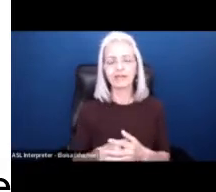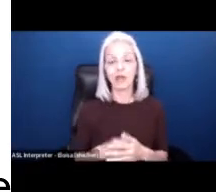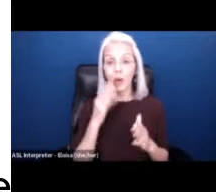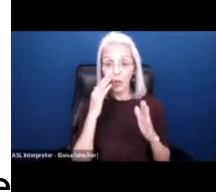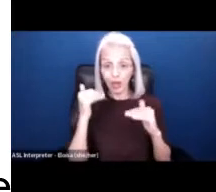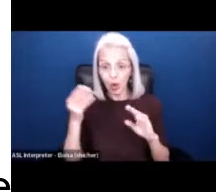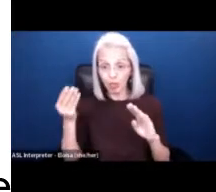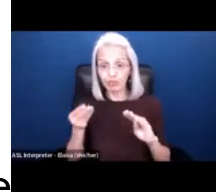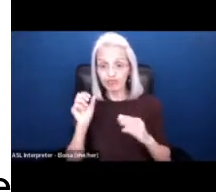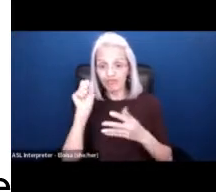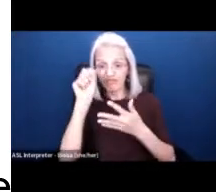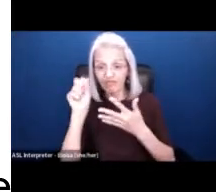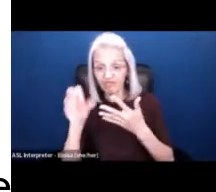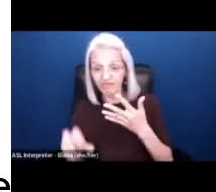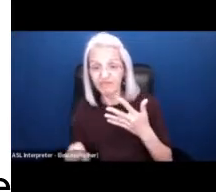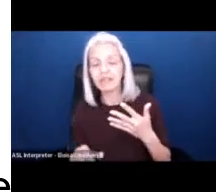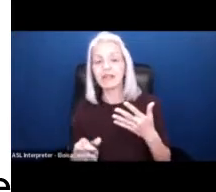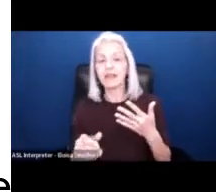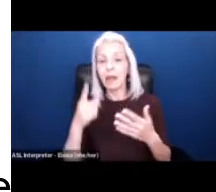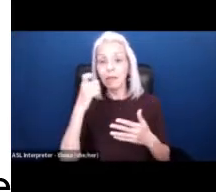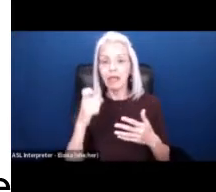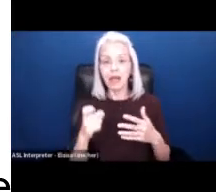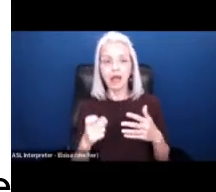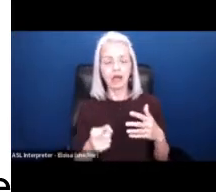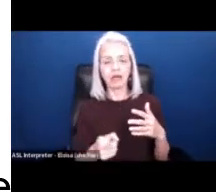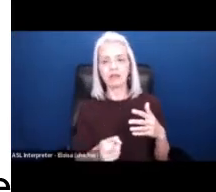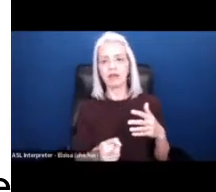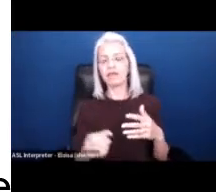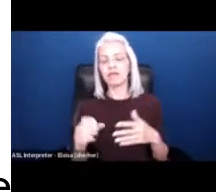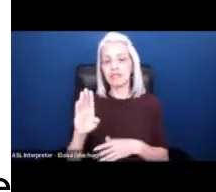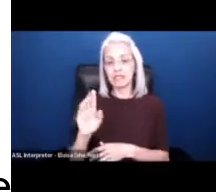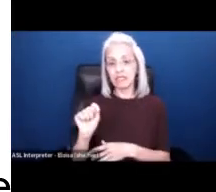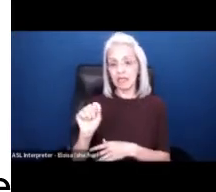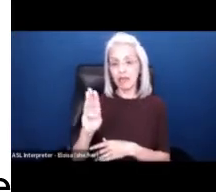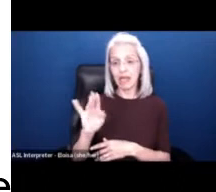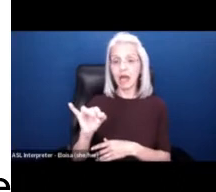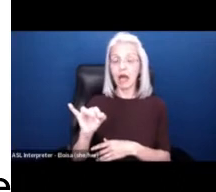you a good sense that because of the prevalence of TBI itself, and because of the number of